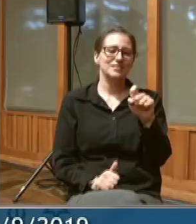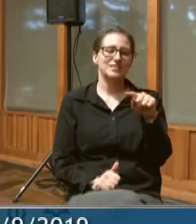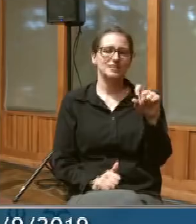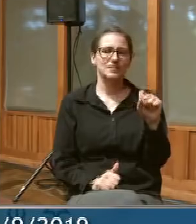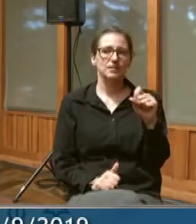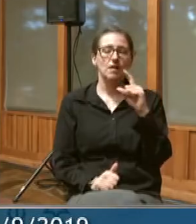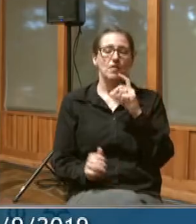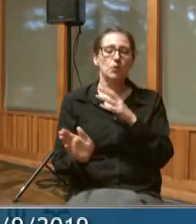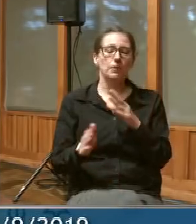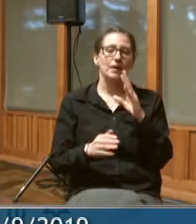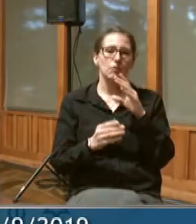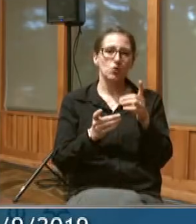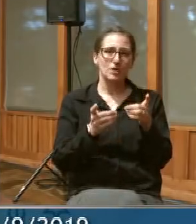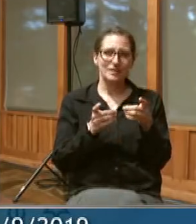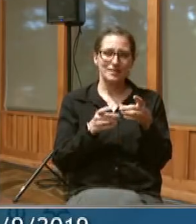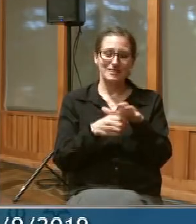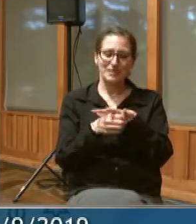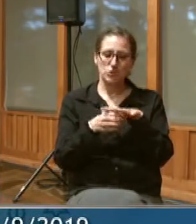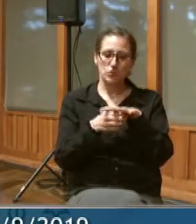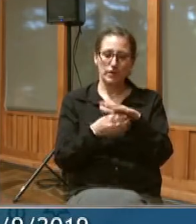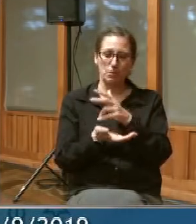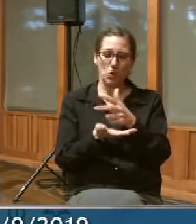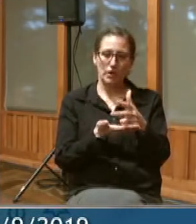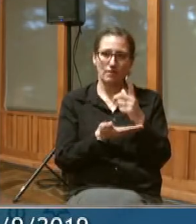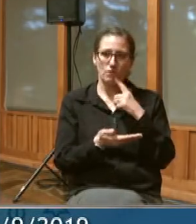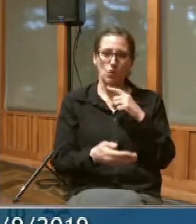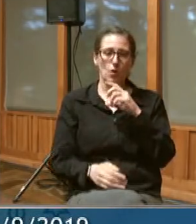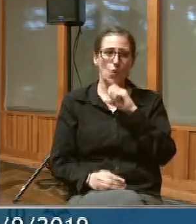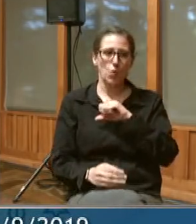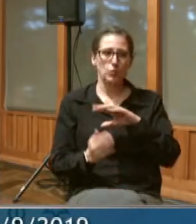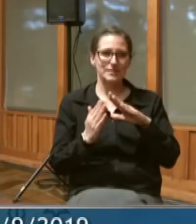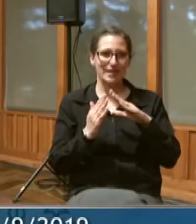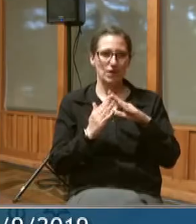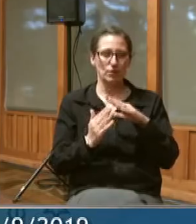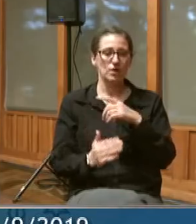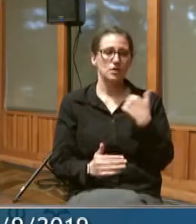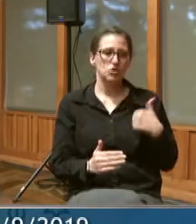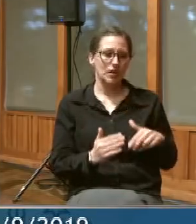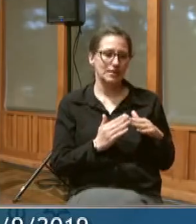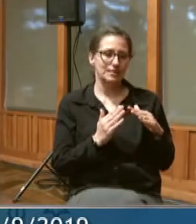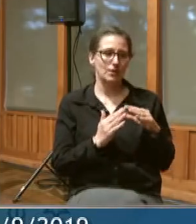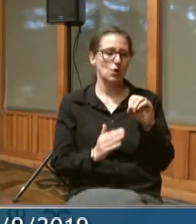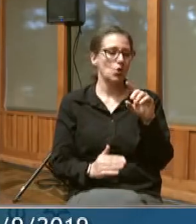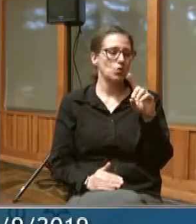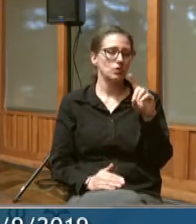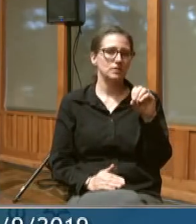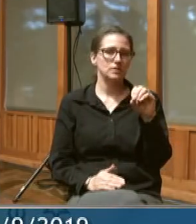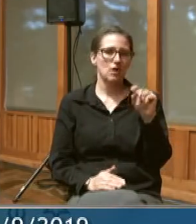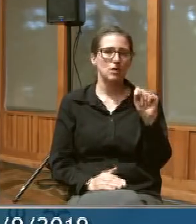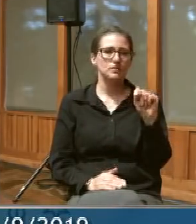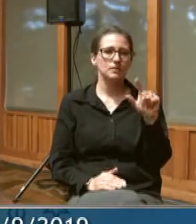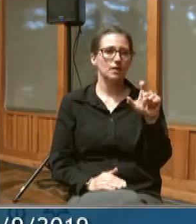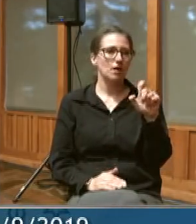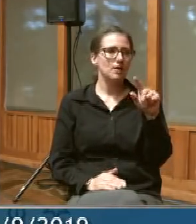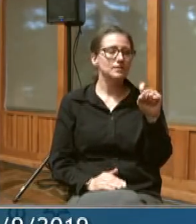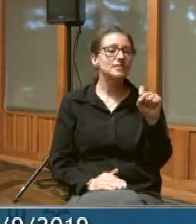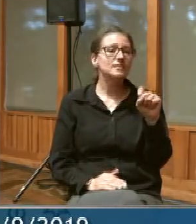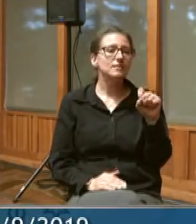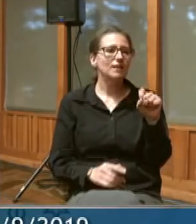I THINK THAT THEY HAD GRAPHS SHOWING HIGH AND MEDIUM PERFORMING ASSETS. I THINK THEY PROBABLY COUNT PLANS FOR DISTRICT PARKING IN OLD TOWN CHINATOWN AND PROBABLY